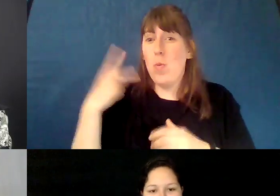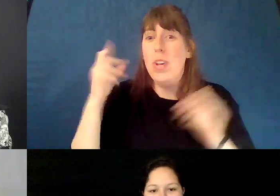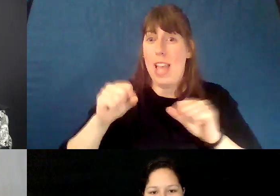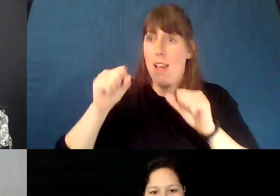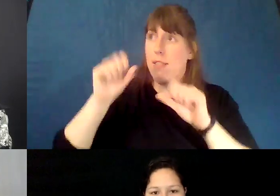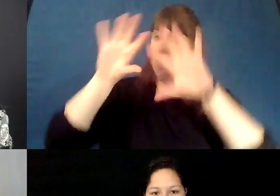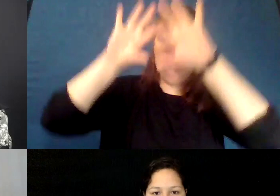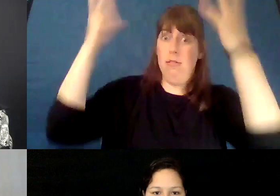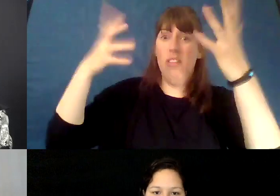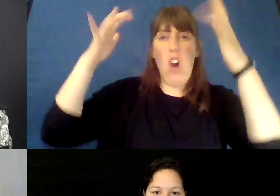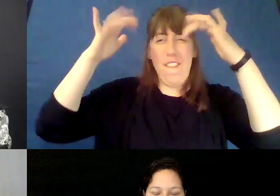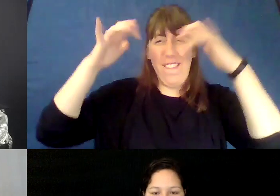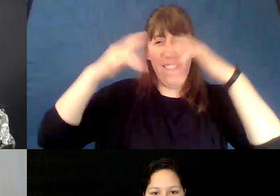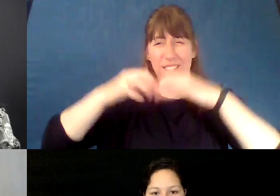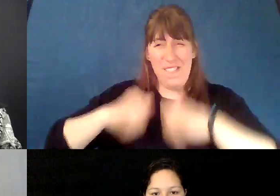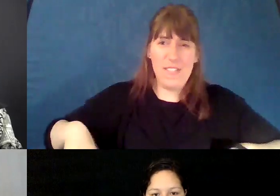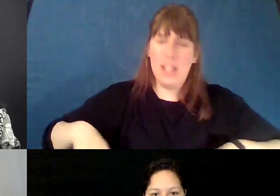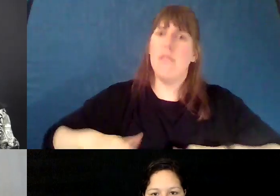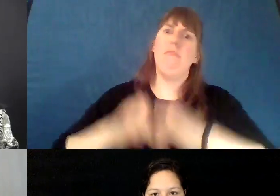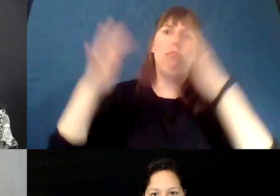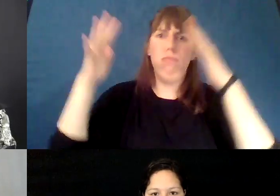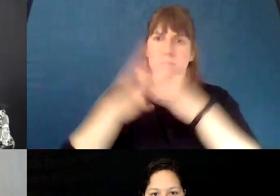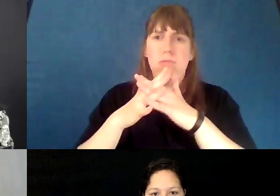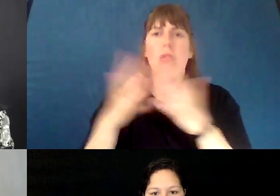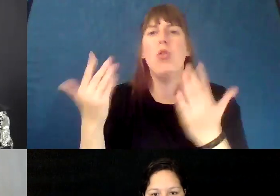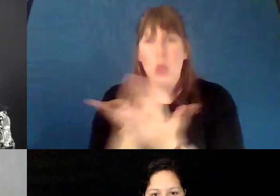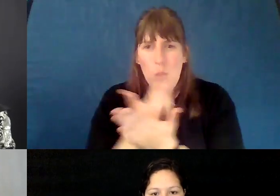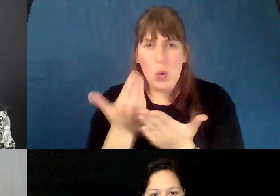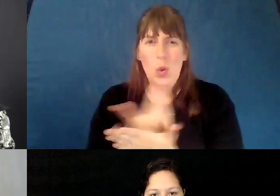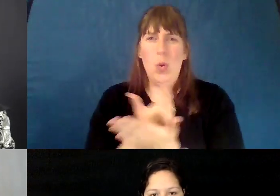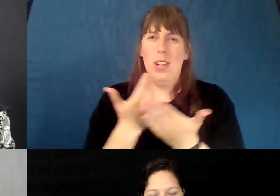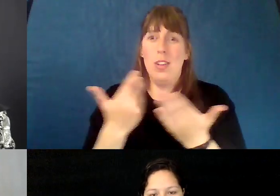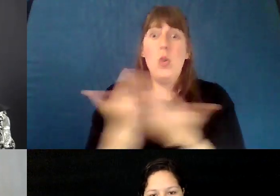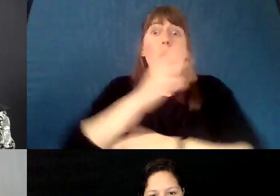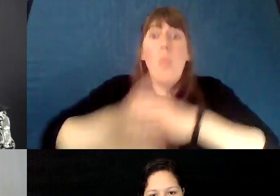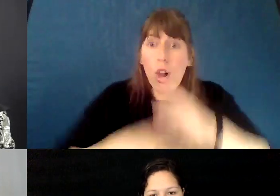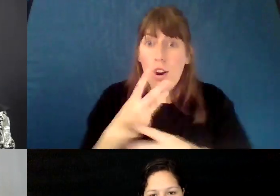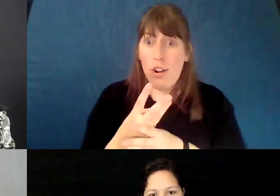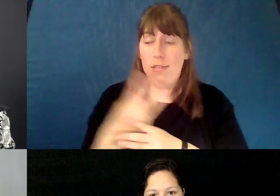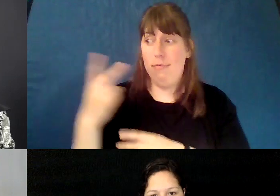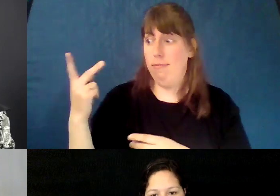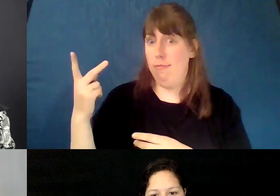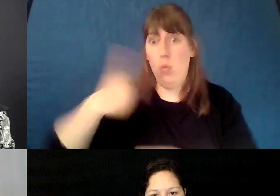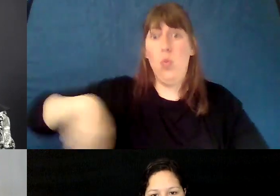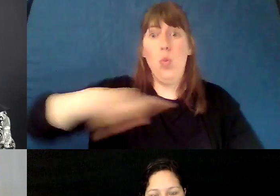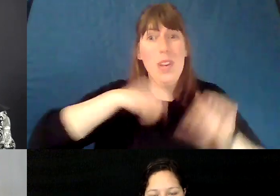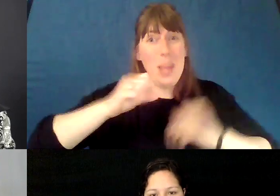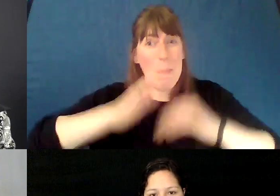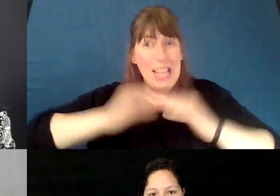kinds of institutions, and hopefully we can build a new world where structures can actually